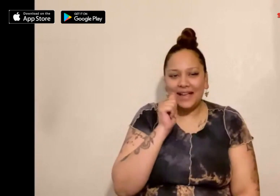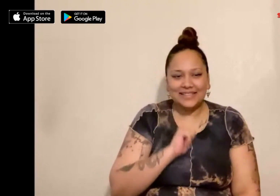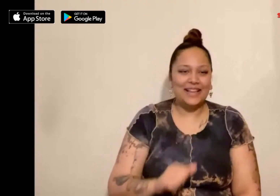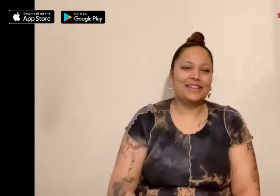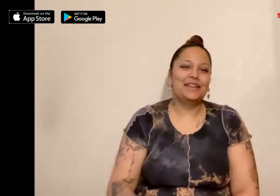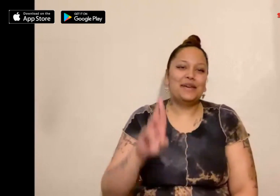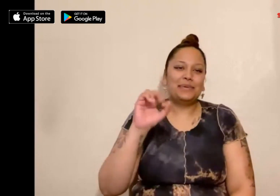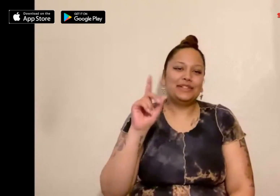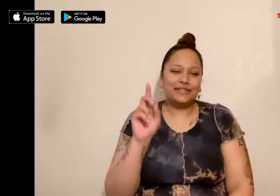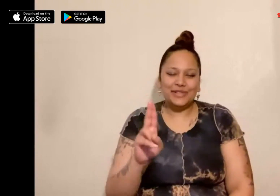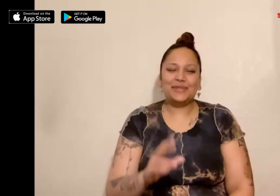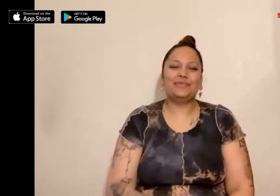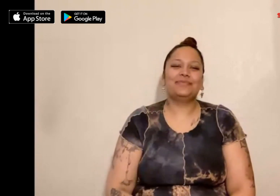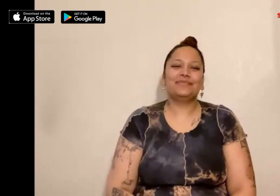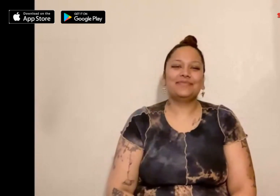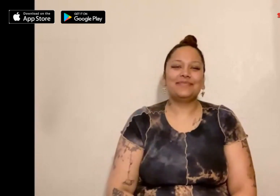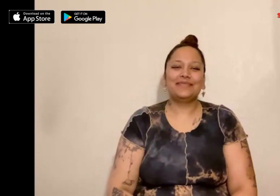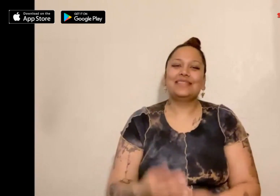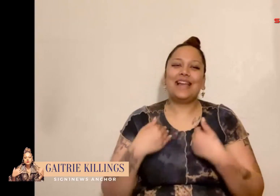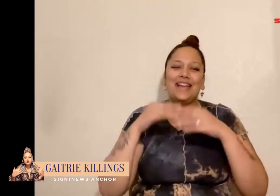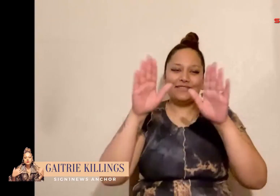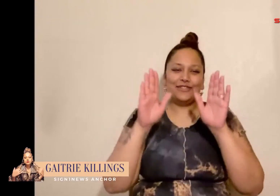and Roku have a great day